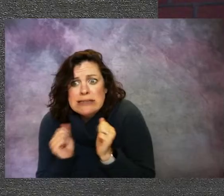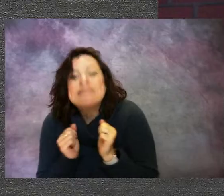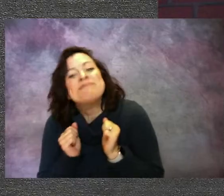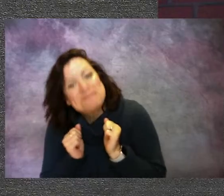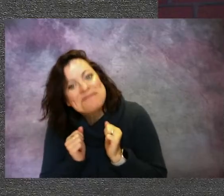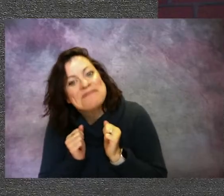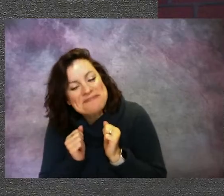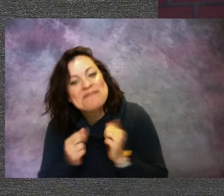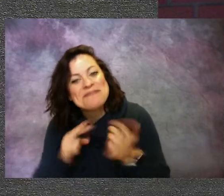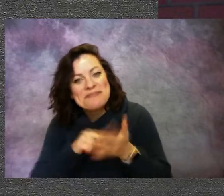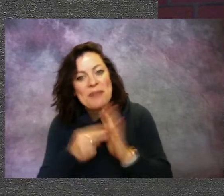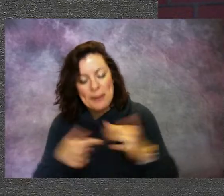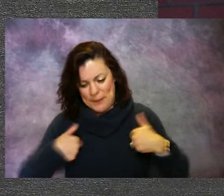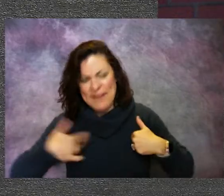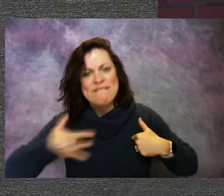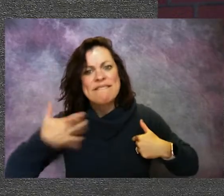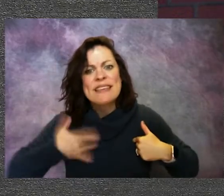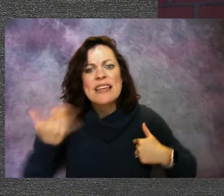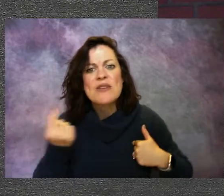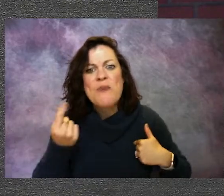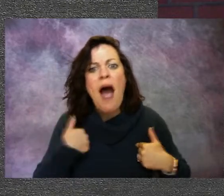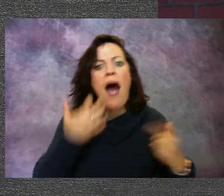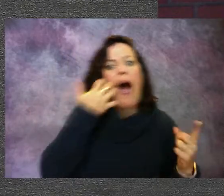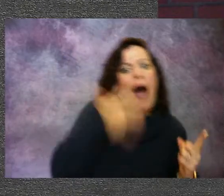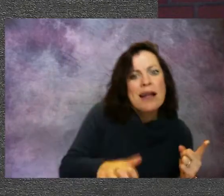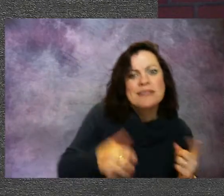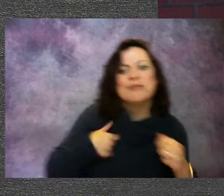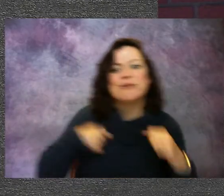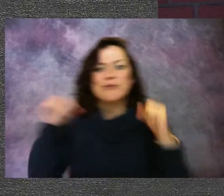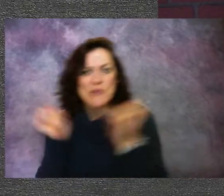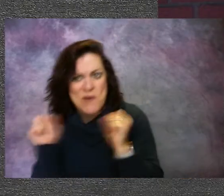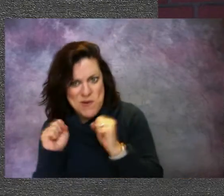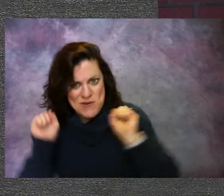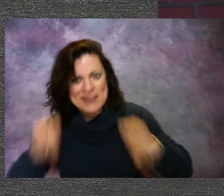that we are talking about today and we are gonna focus on the weather.